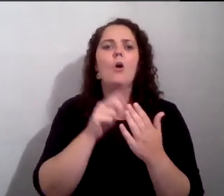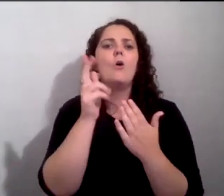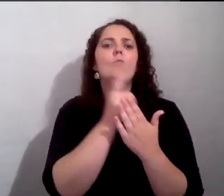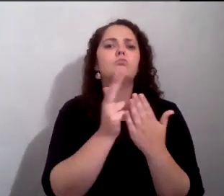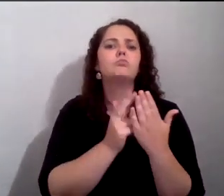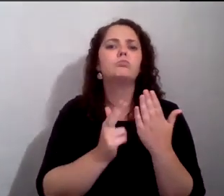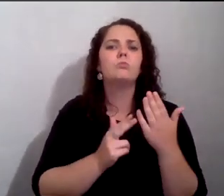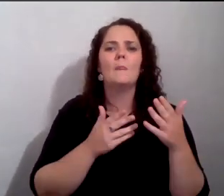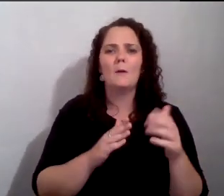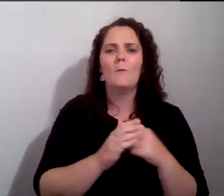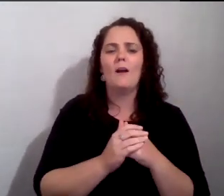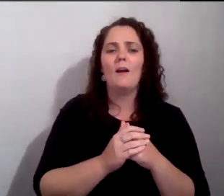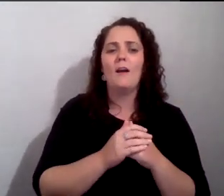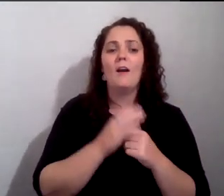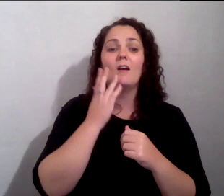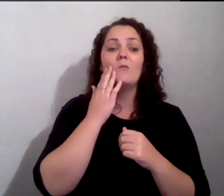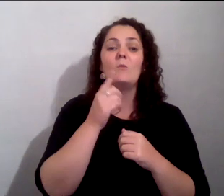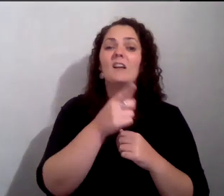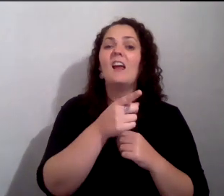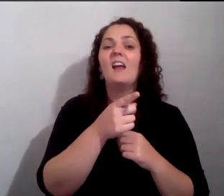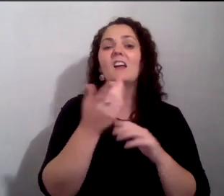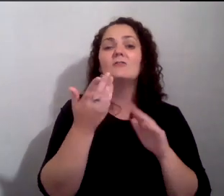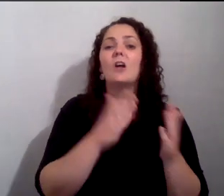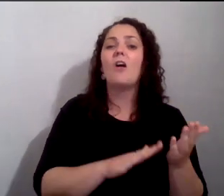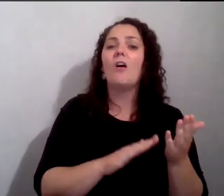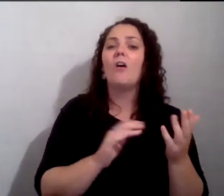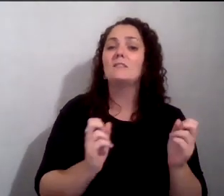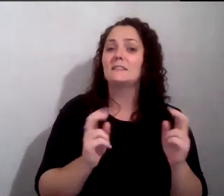hard to believe that when he died at home in Sydney in 1930,